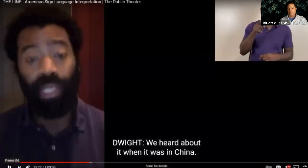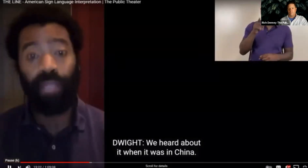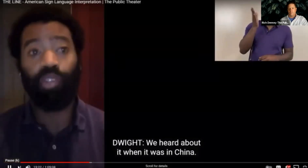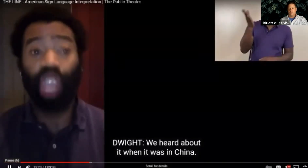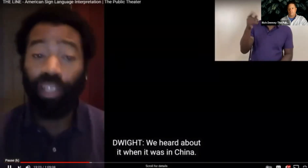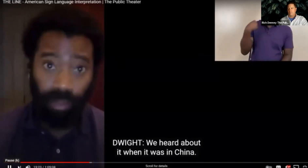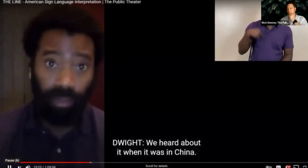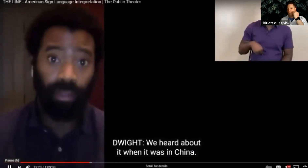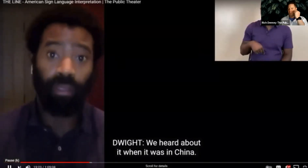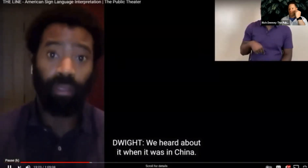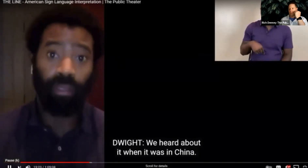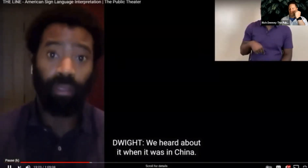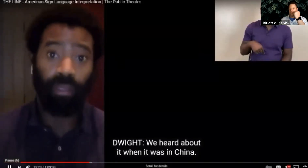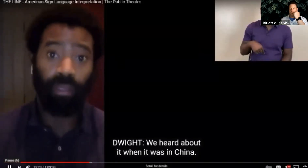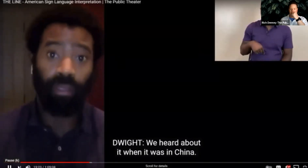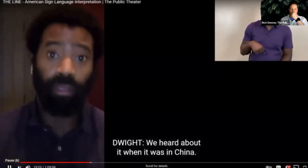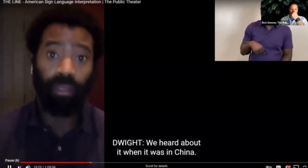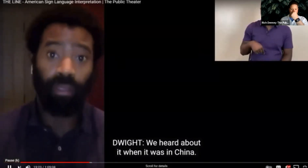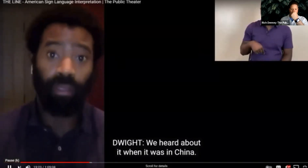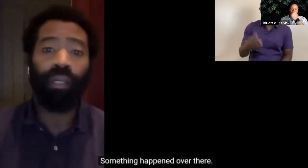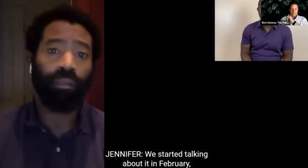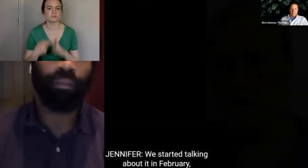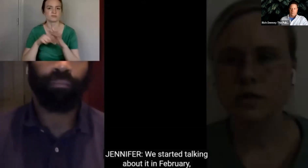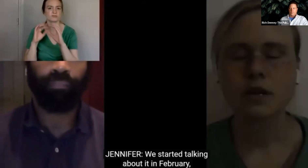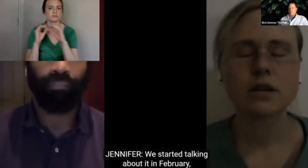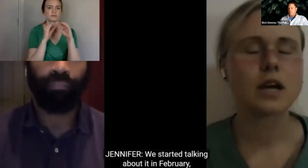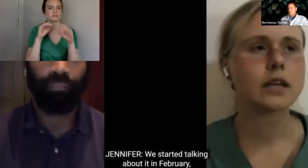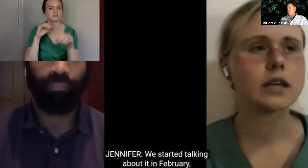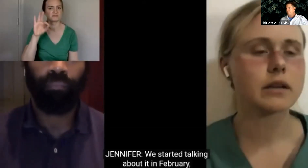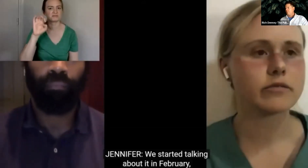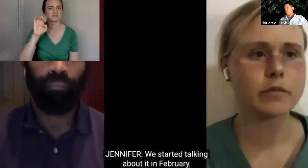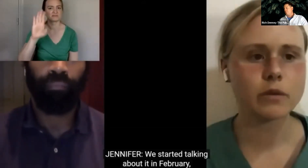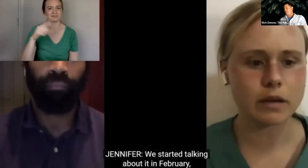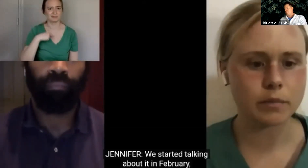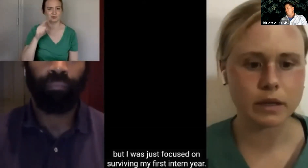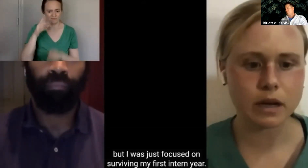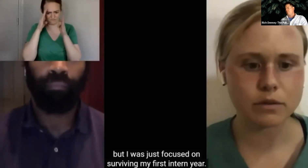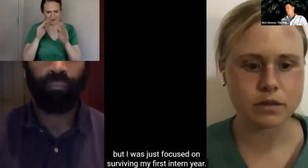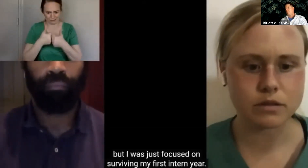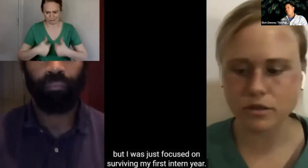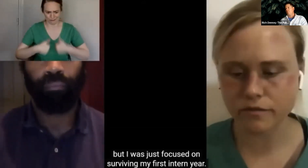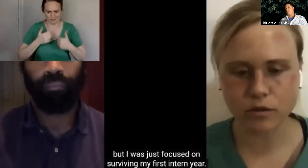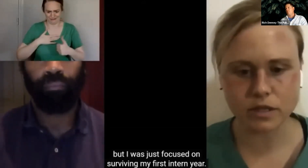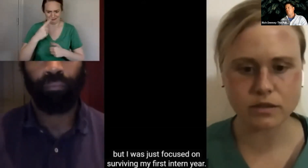In China, you know, something happened over there. We started talking about it in February, but I was just focused on